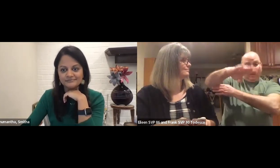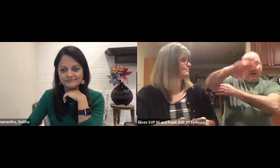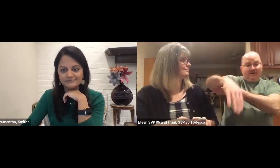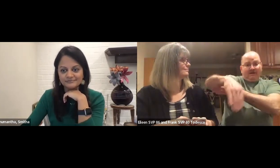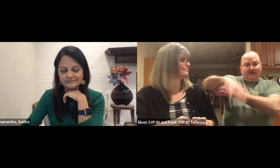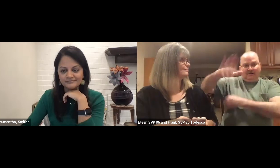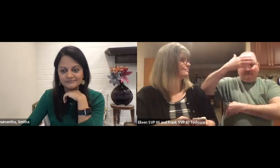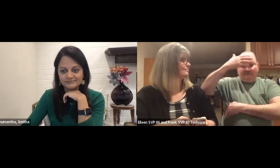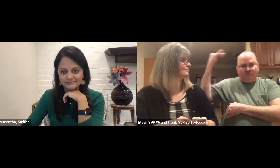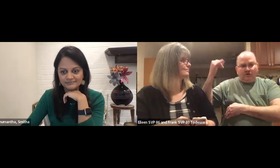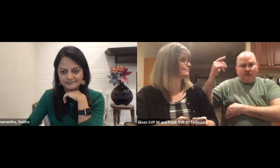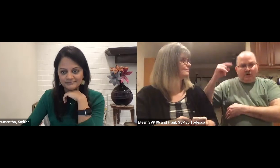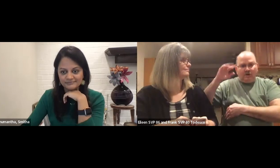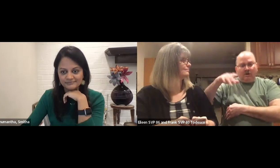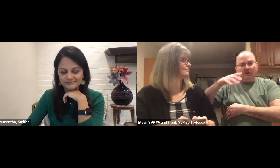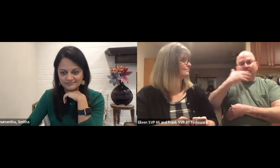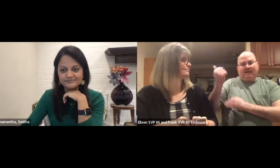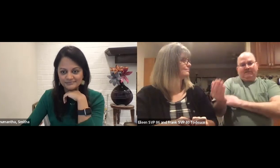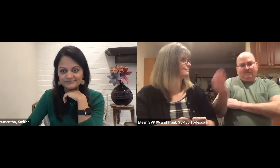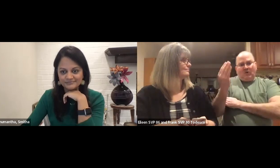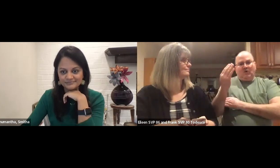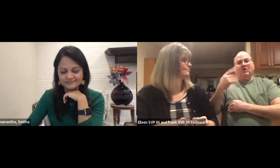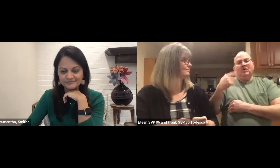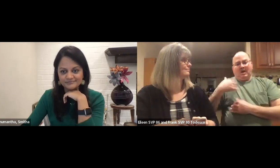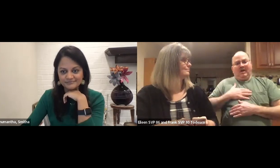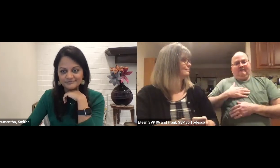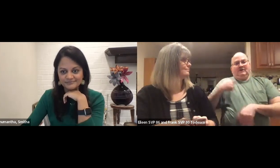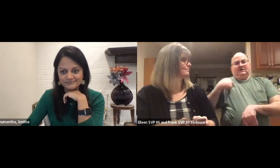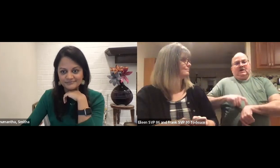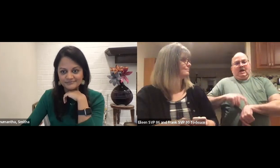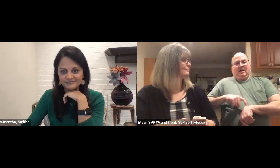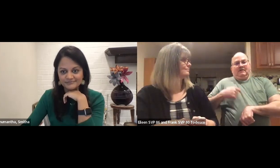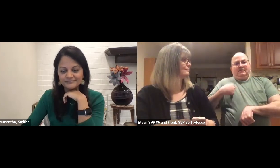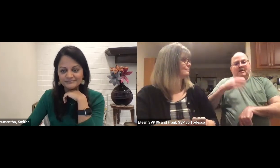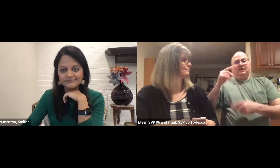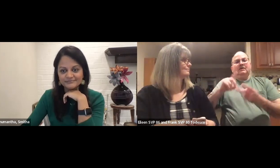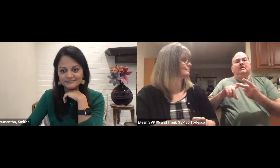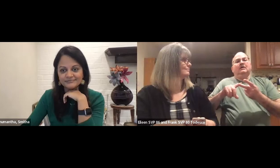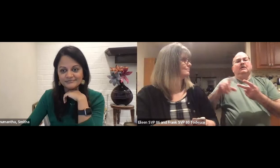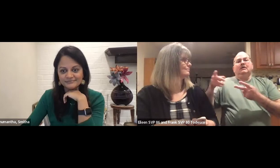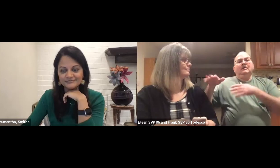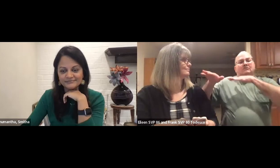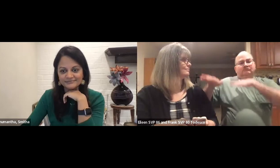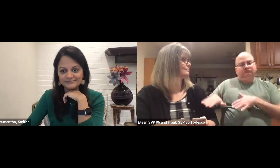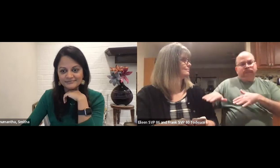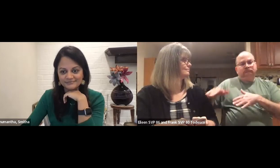When it's in the afternoon, ach, forget it. Mornings are much better. Then I have time for me.